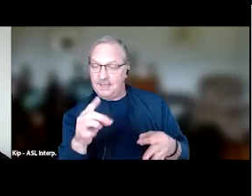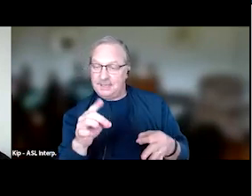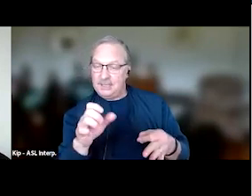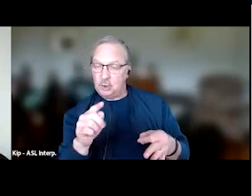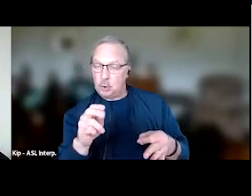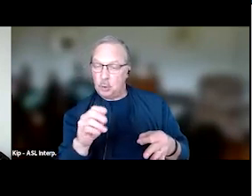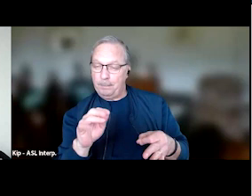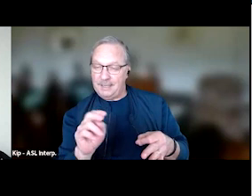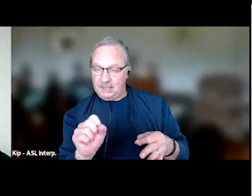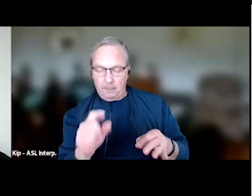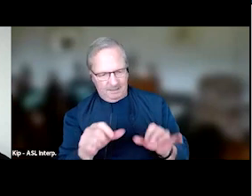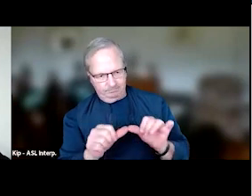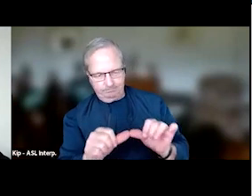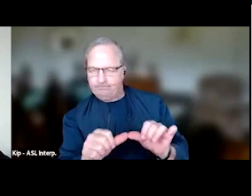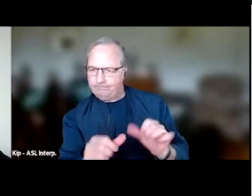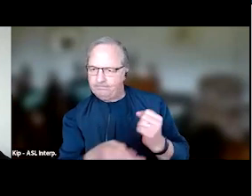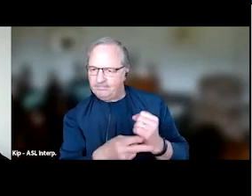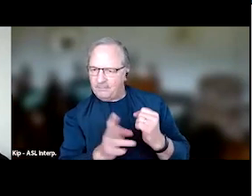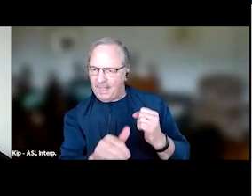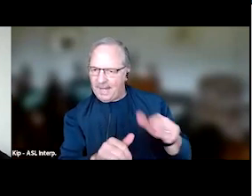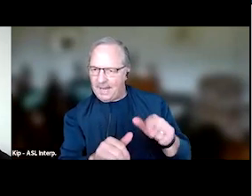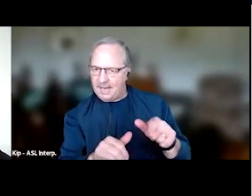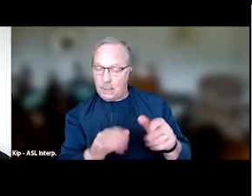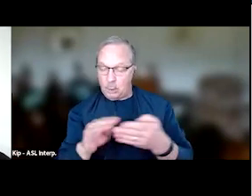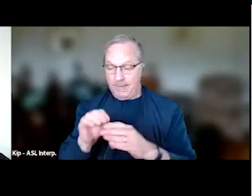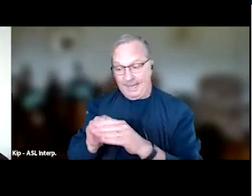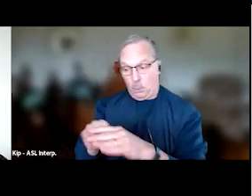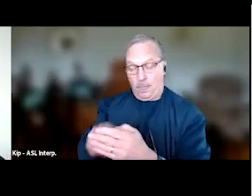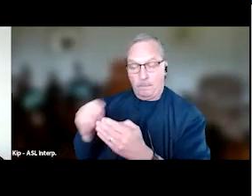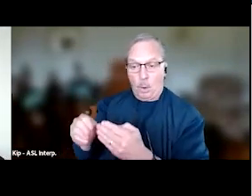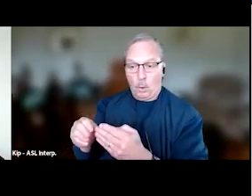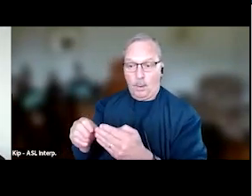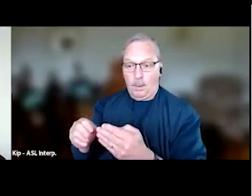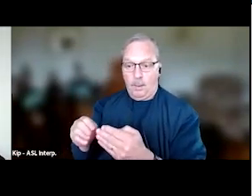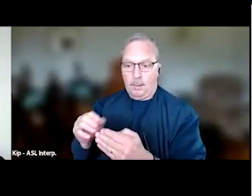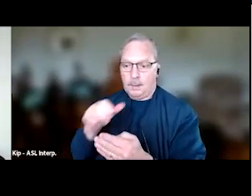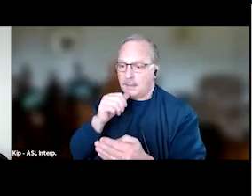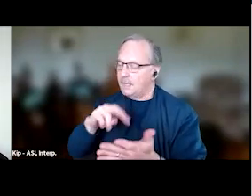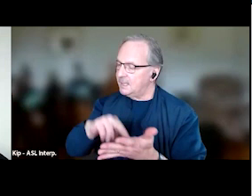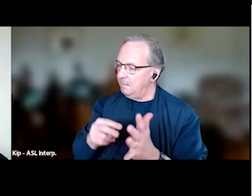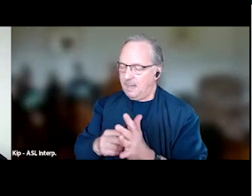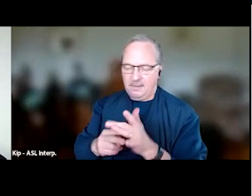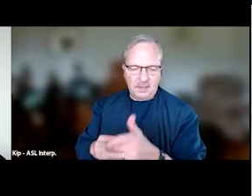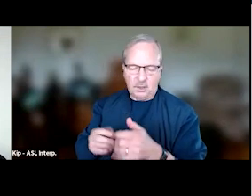Meaning that a community member that enters into a program does not signal their right that they should lose their independence.